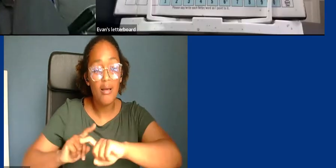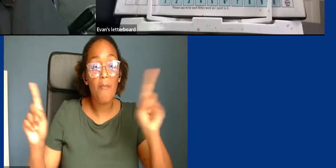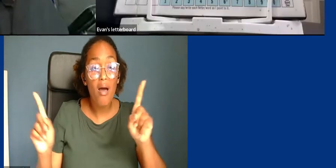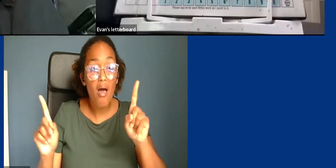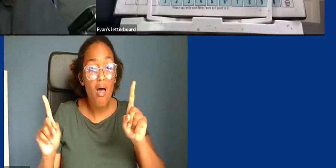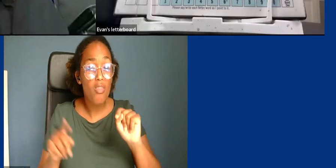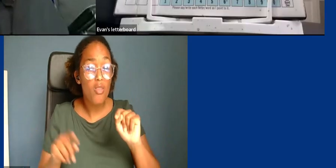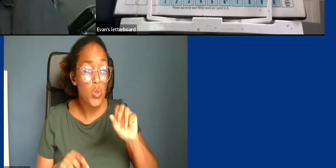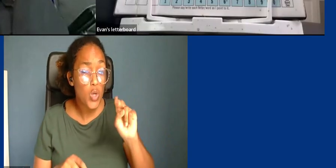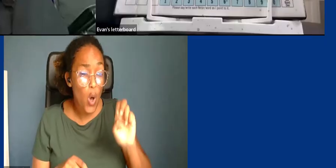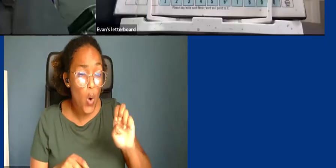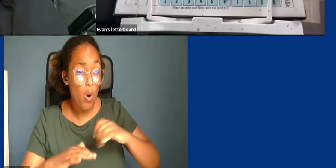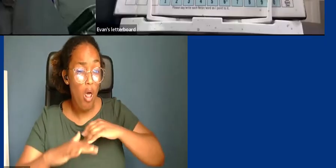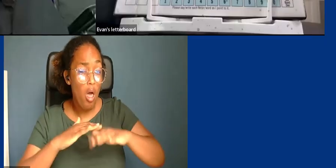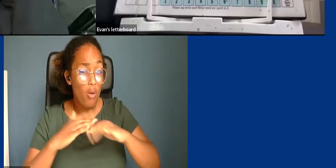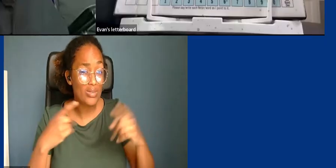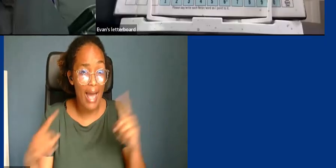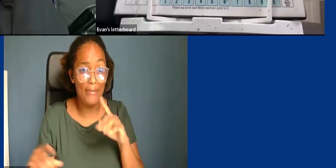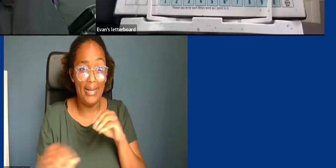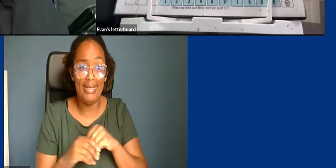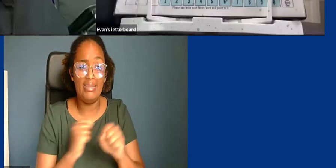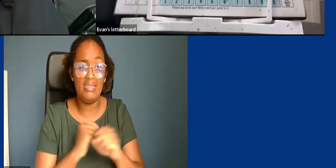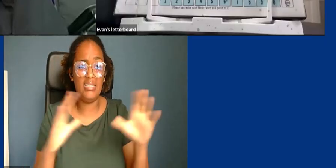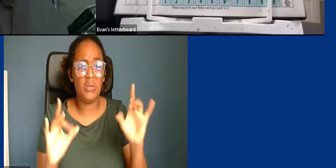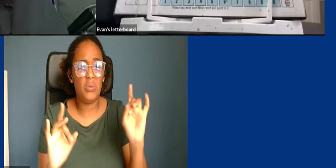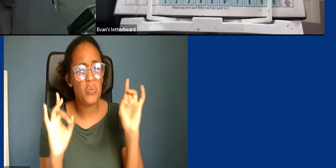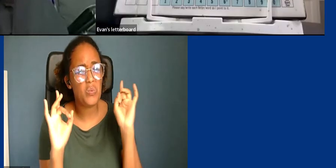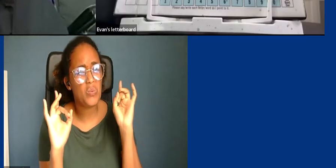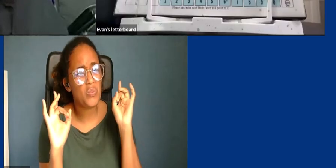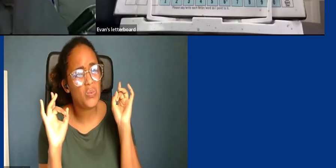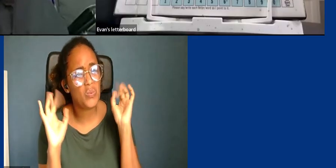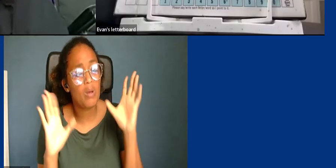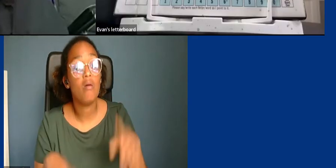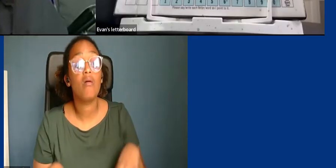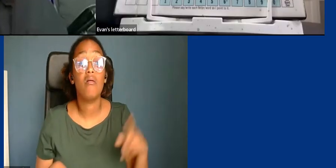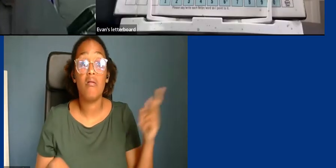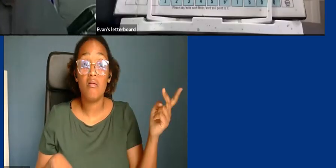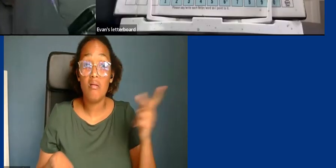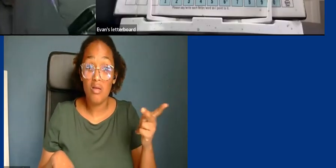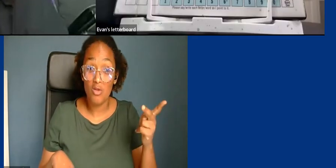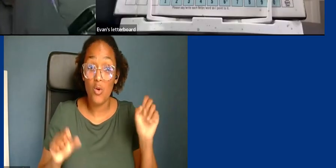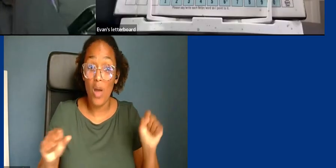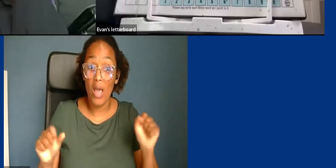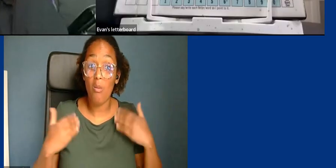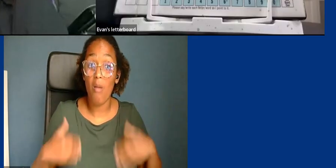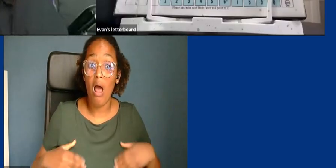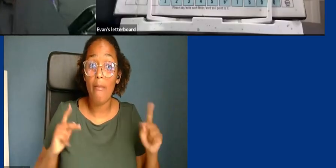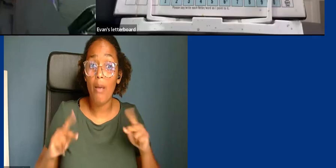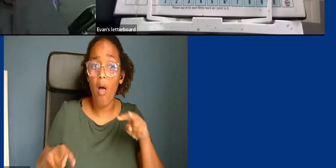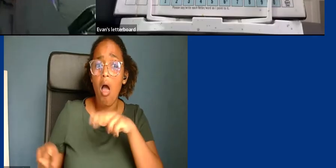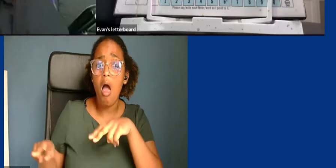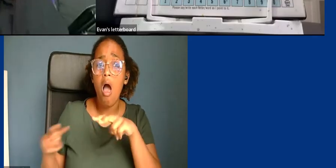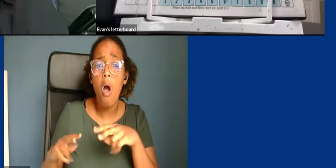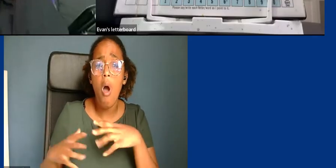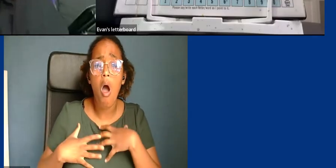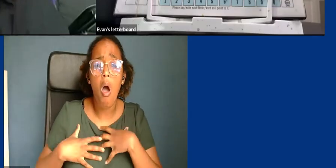with Florencia and Gabi's mother practically mourning the fact that Gabby and Fernando are engaging